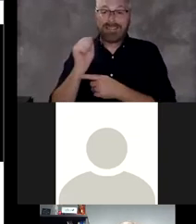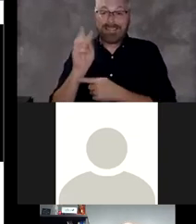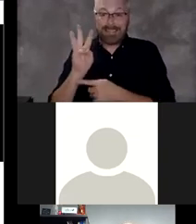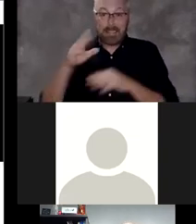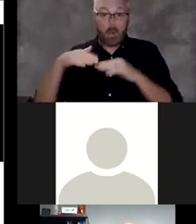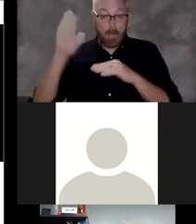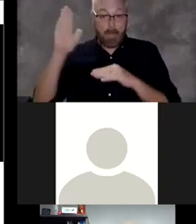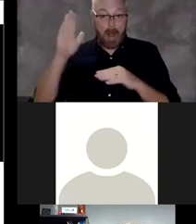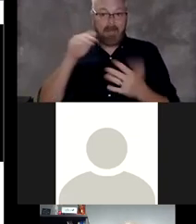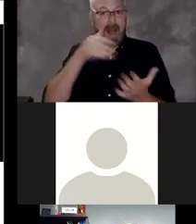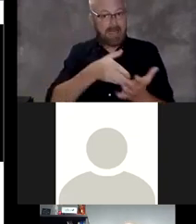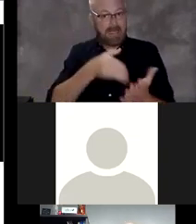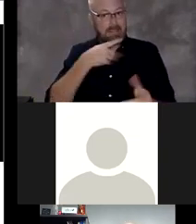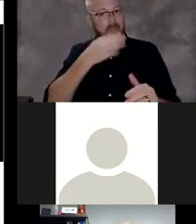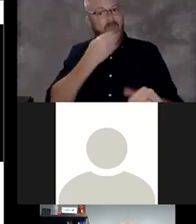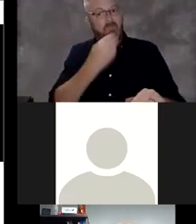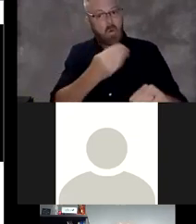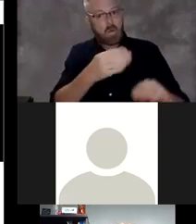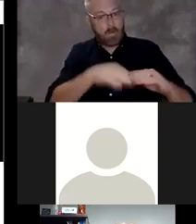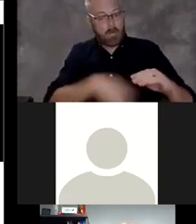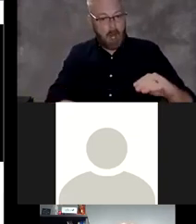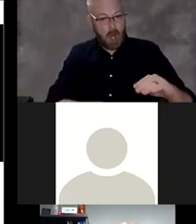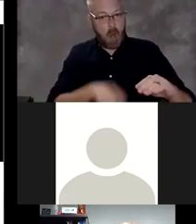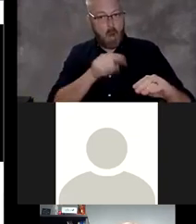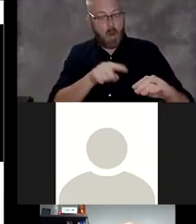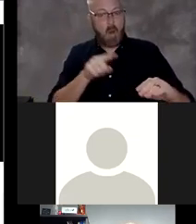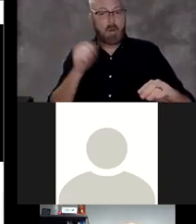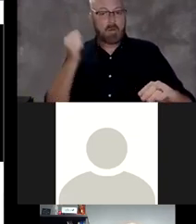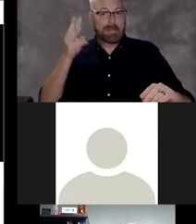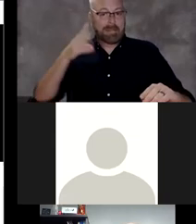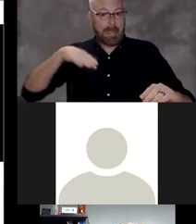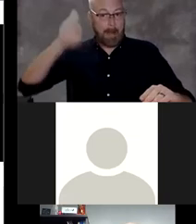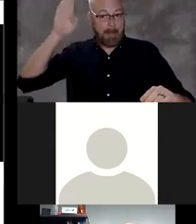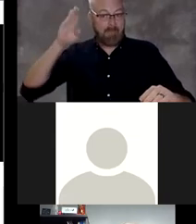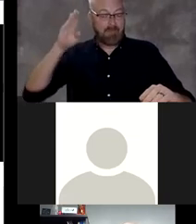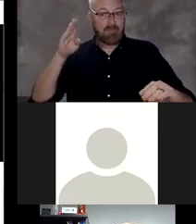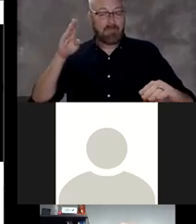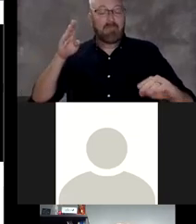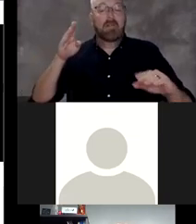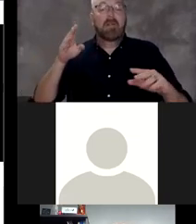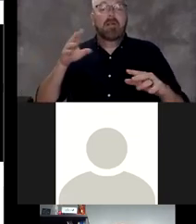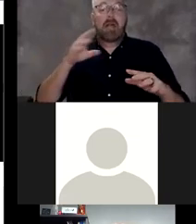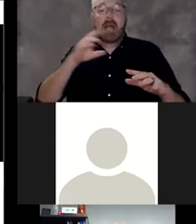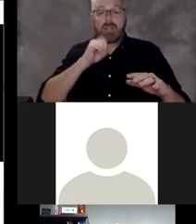THE VICTIM MUST BE 14 OR YOUNGER. THEY'RE A CHILD. THEN THE ACT MUST BE PERFORMED